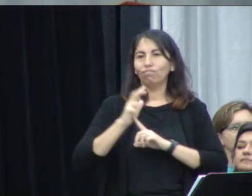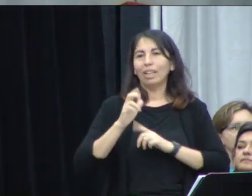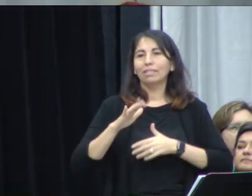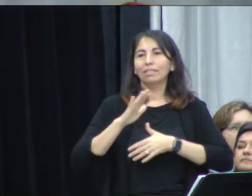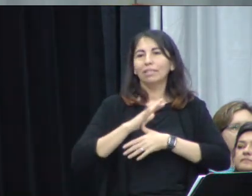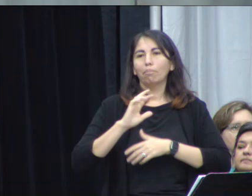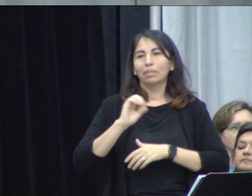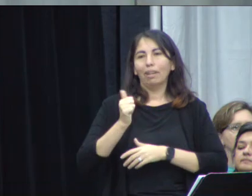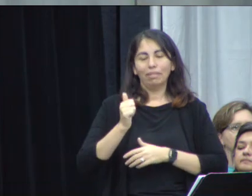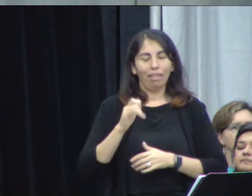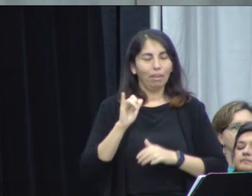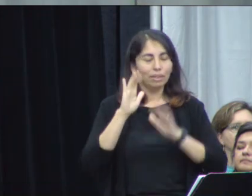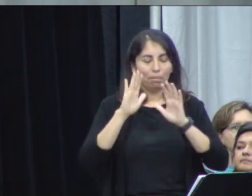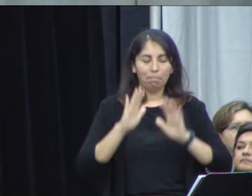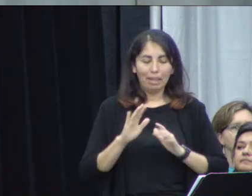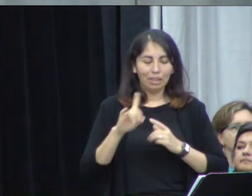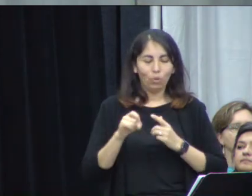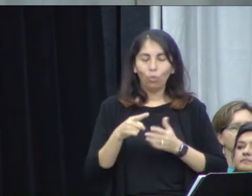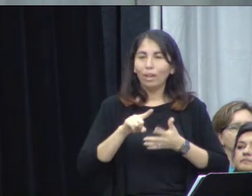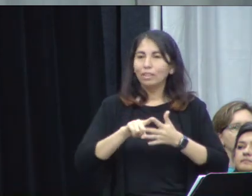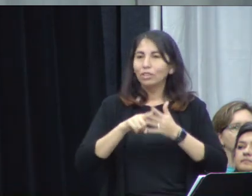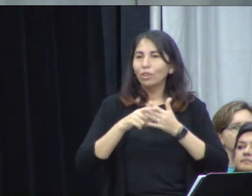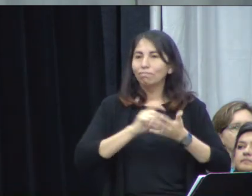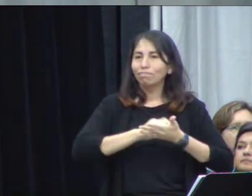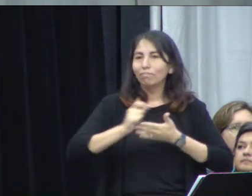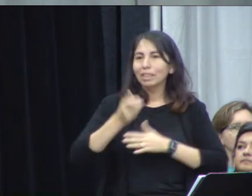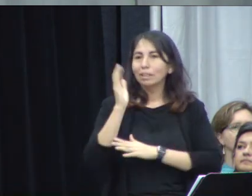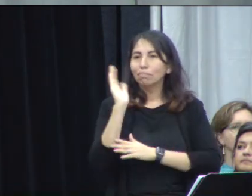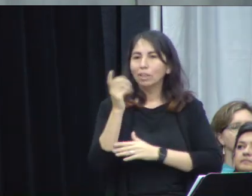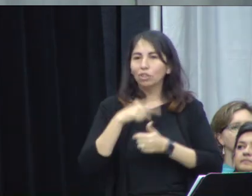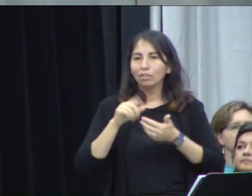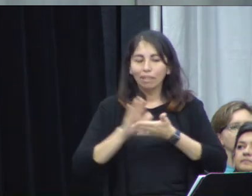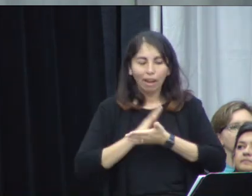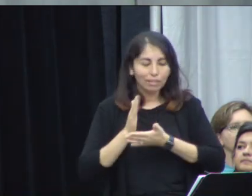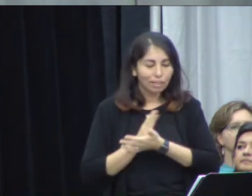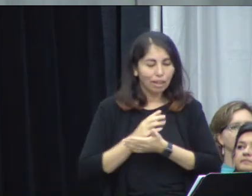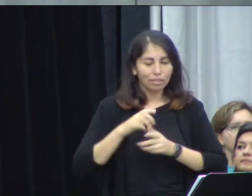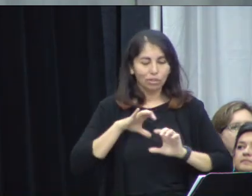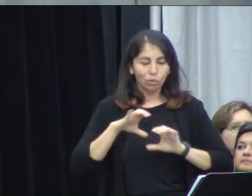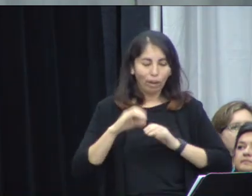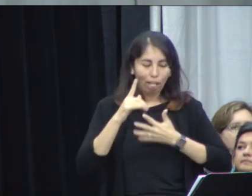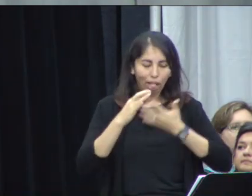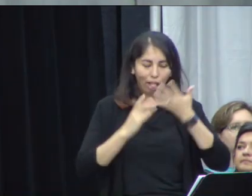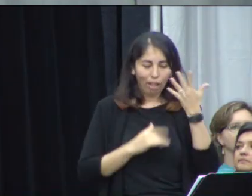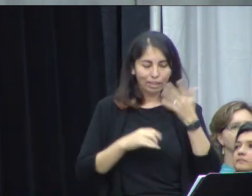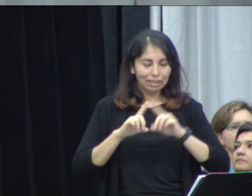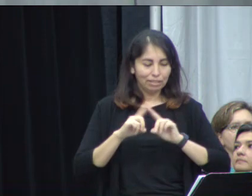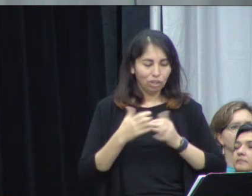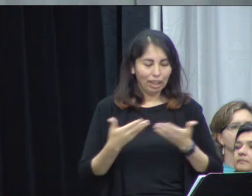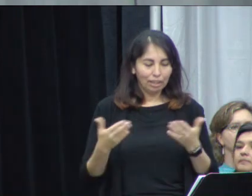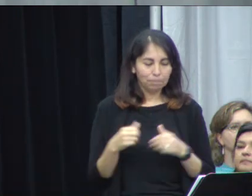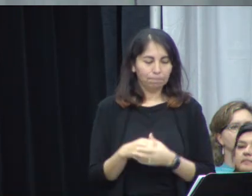The day I started to write speeches, essays, making collages, poems, posters, slides, and much more has improved my writing